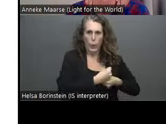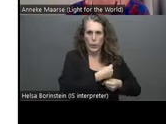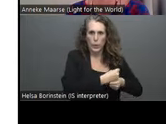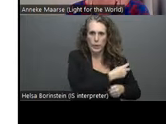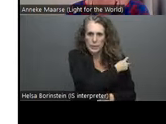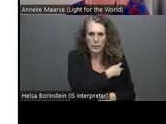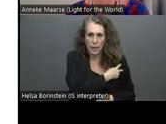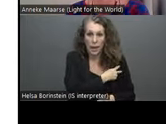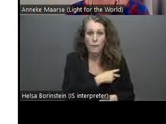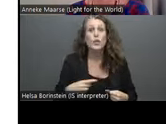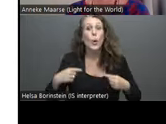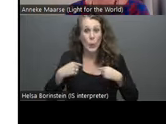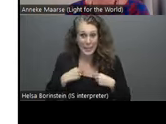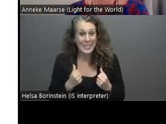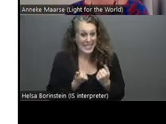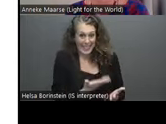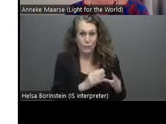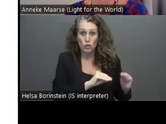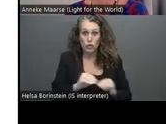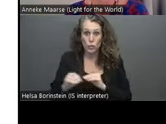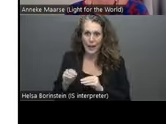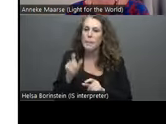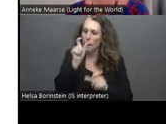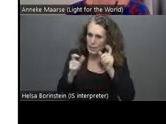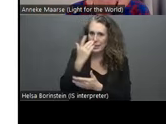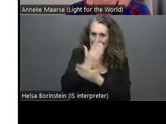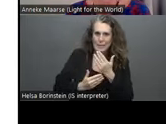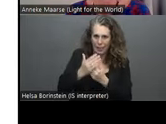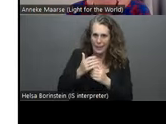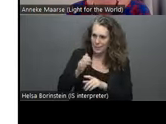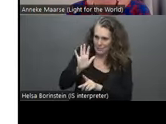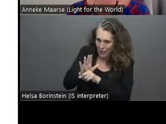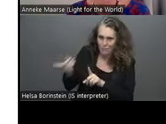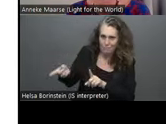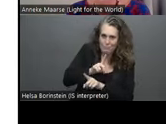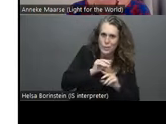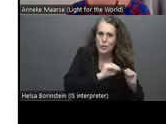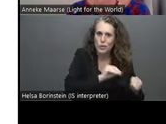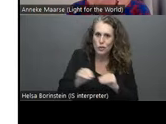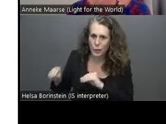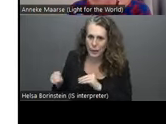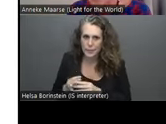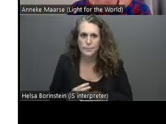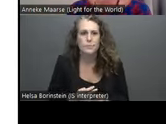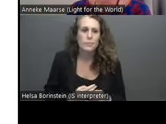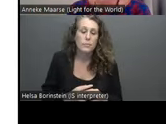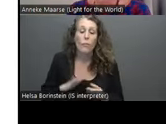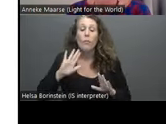inclusion facilitators. What we also offer is a work experience placements program. And